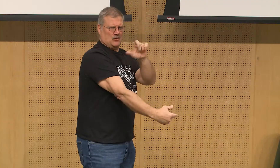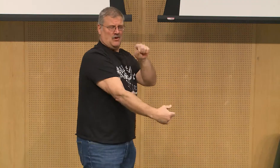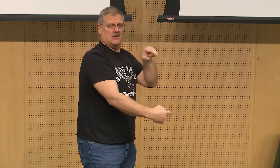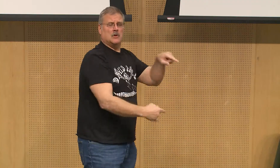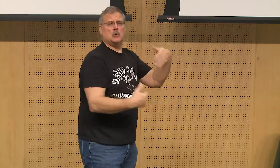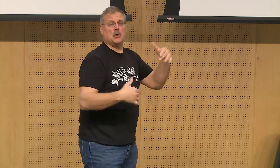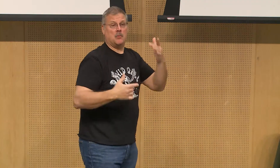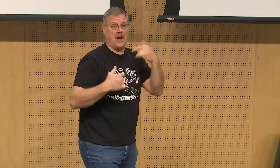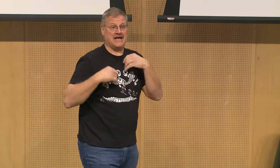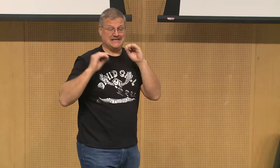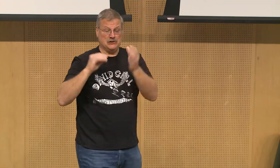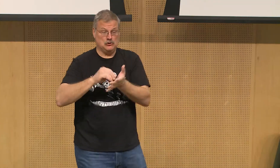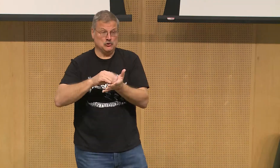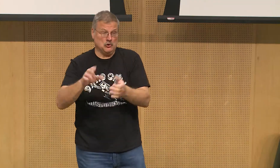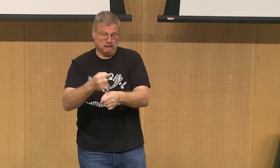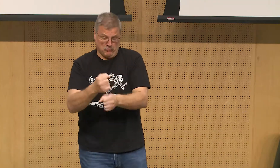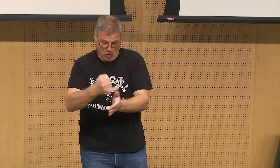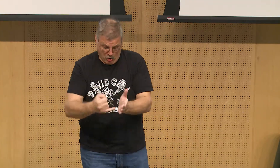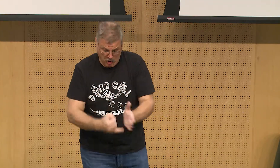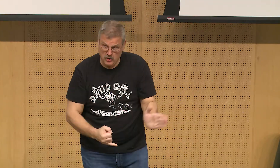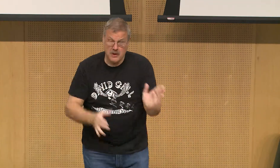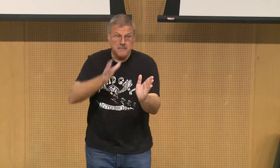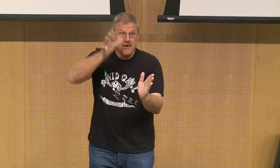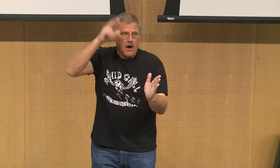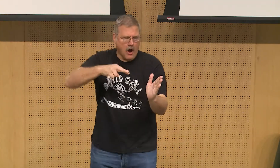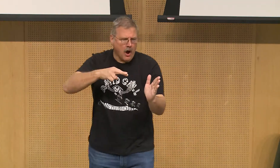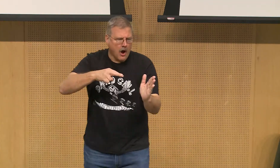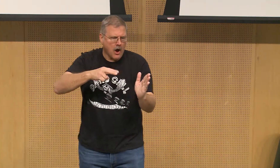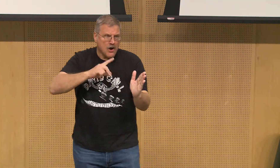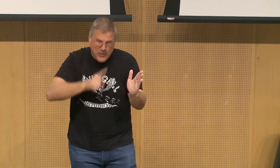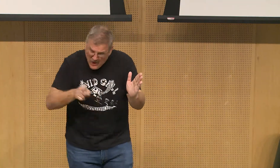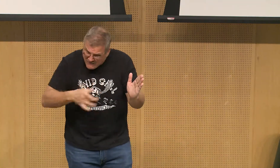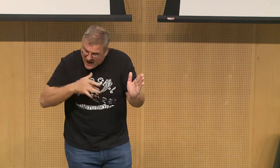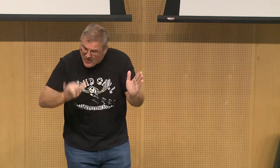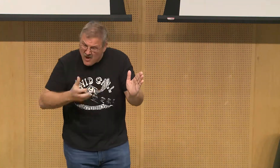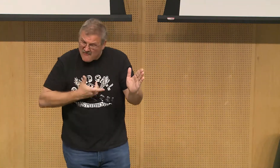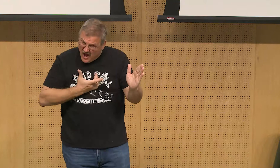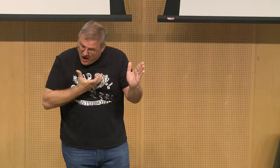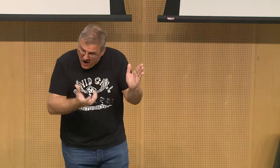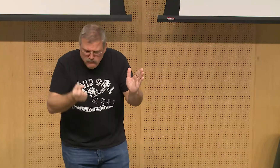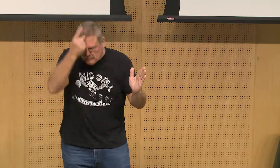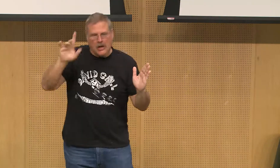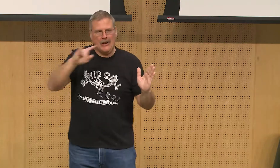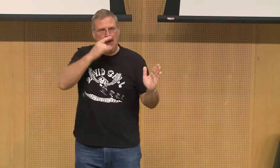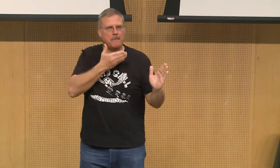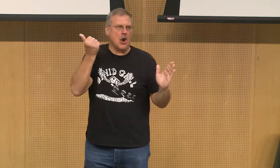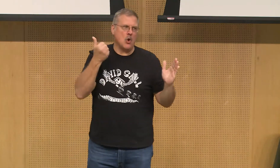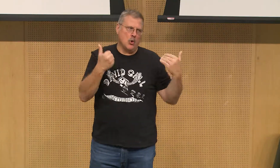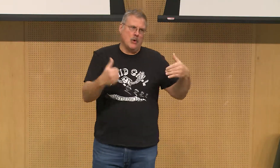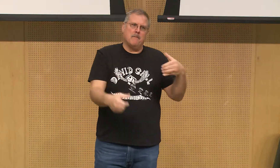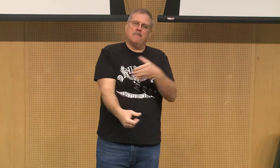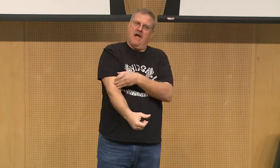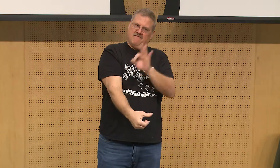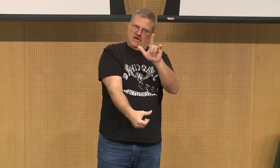When I was teaching art to my students, parents--once--the parents gained a new understanding